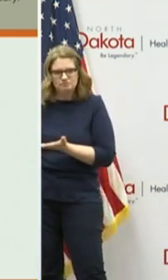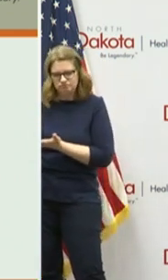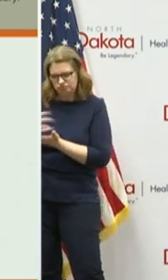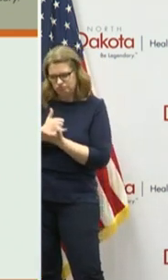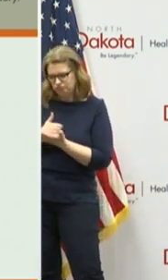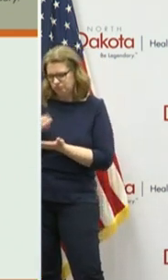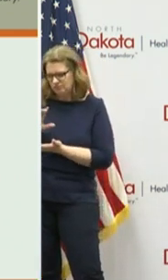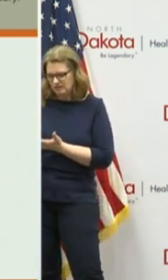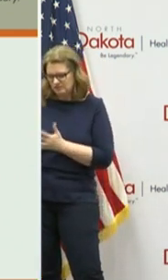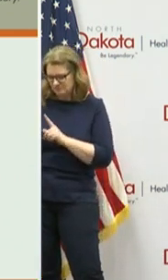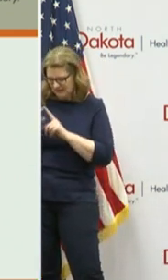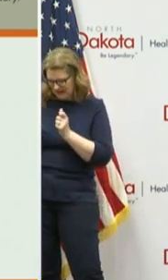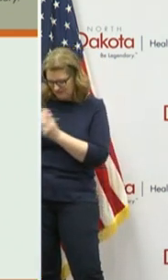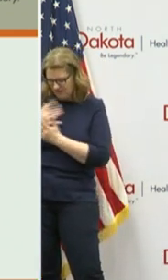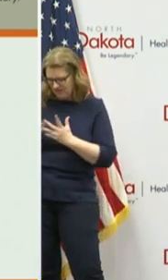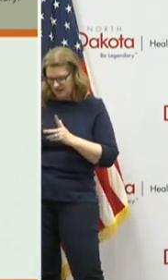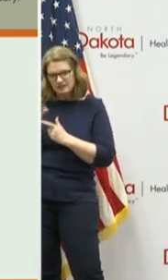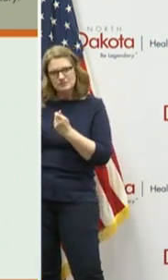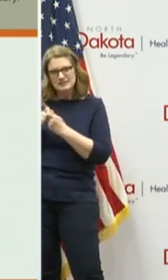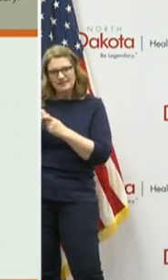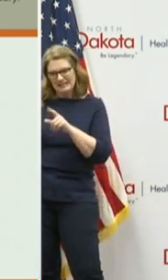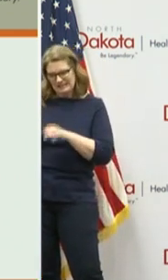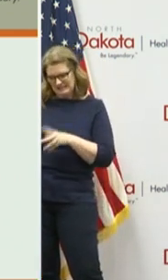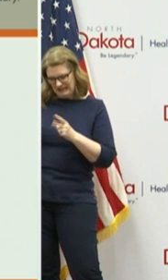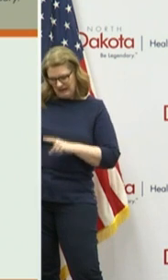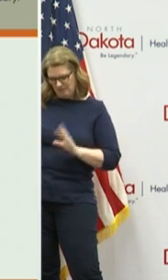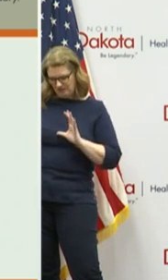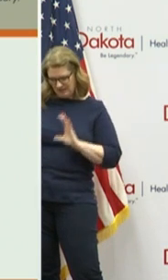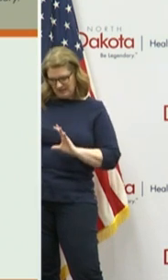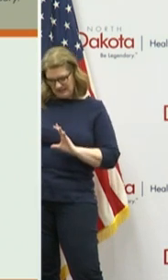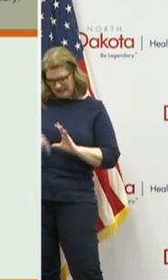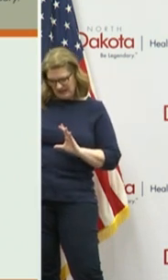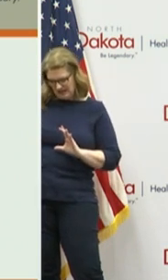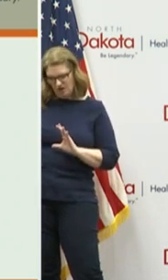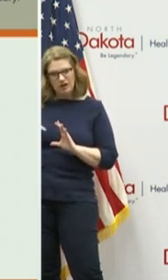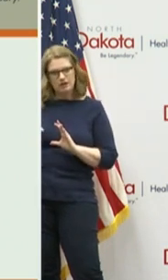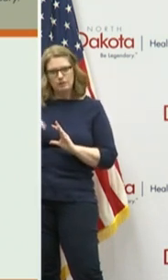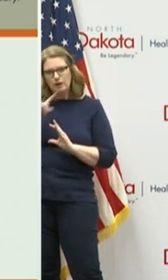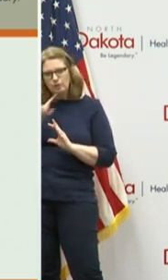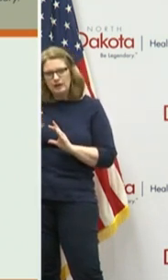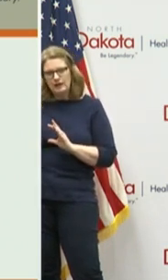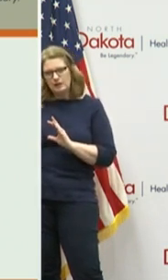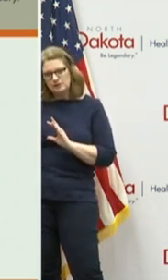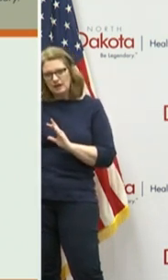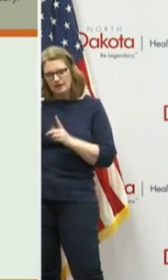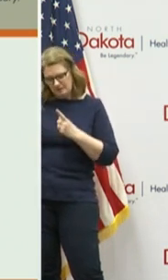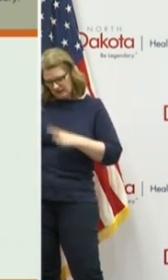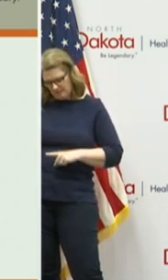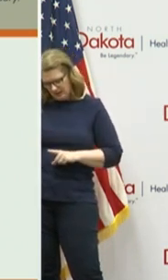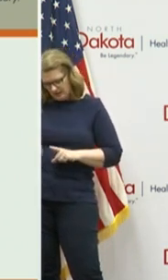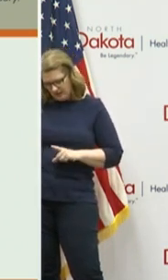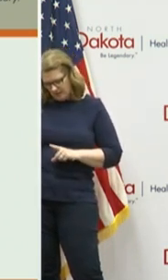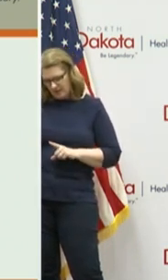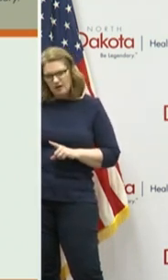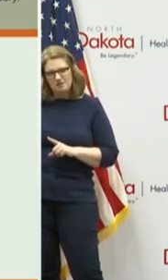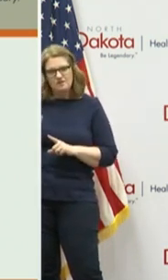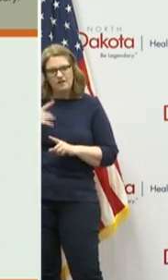IS GOING ON THE GROUND IN KASS BECAUSE OF THE ENERGY, THE TIME, THE RESOURCES, THE PEOPLE AND